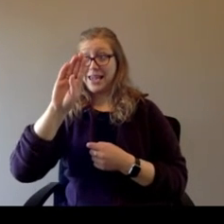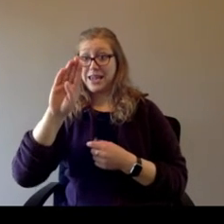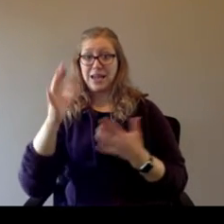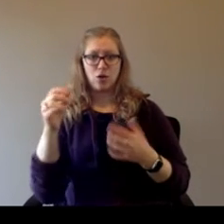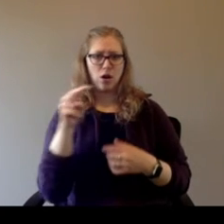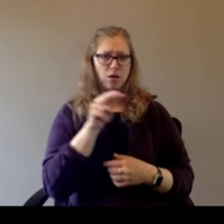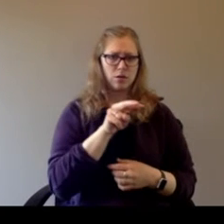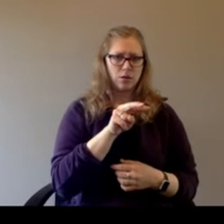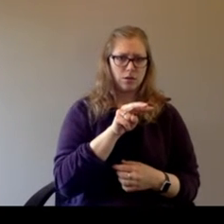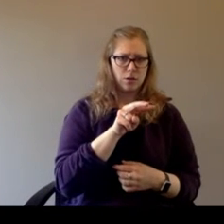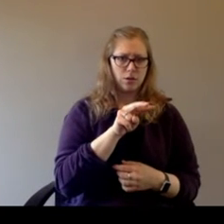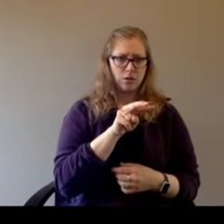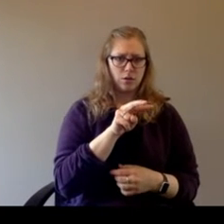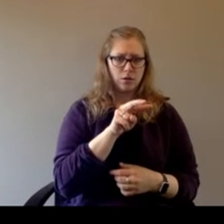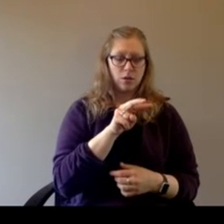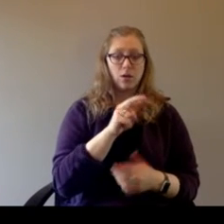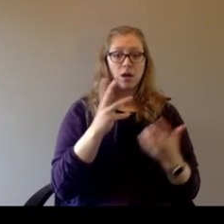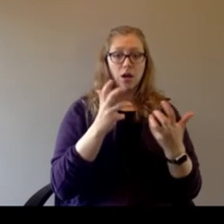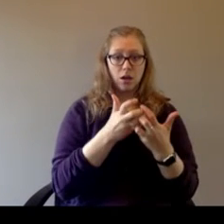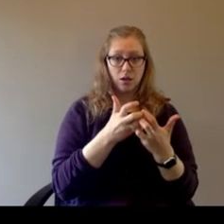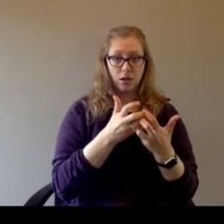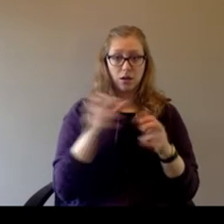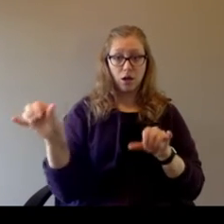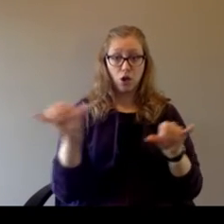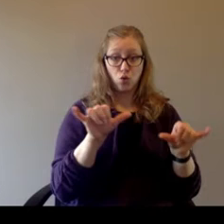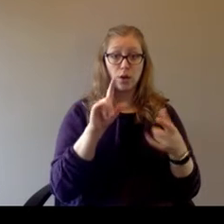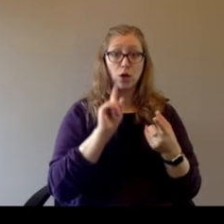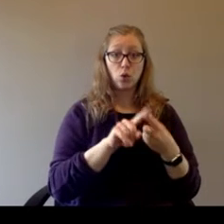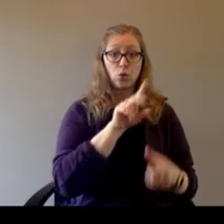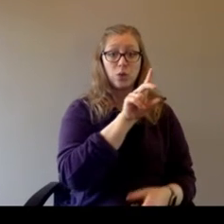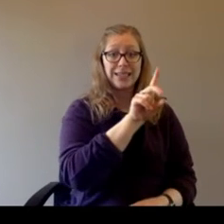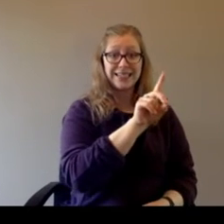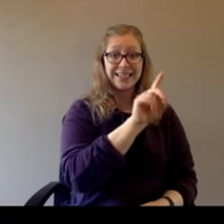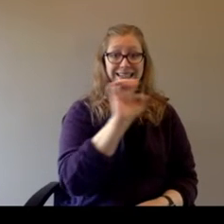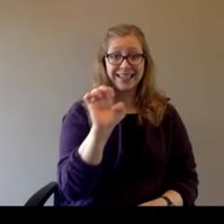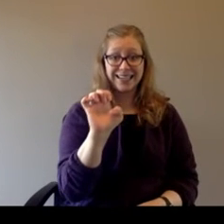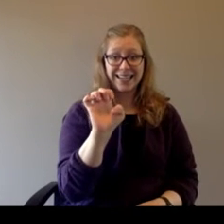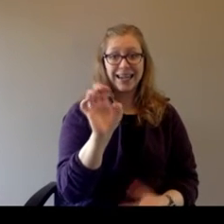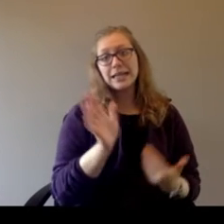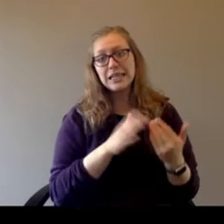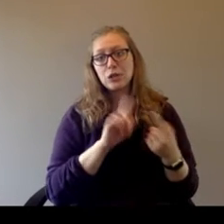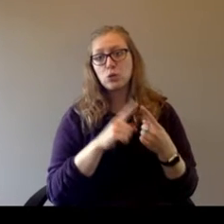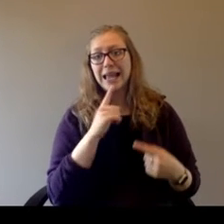So that's what we have here. It's very easy to forget that and go in the other direction, but